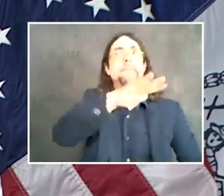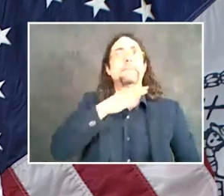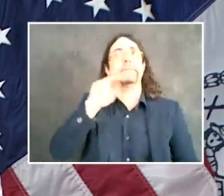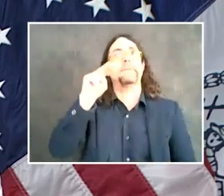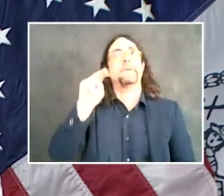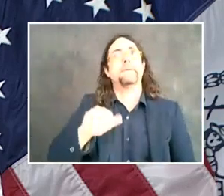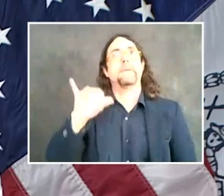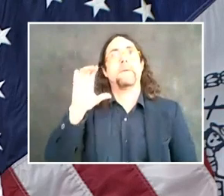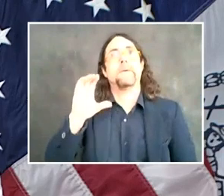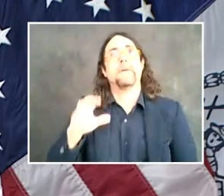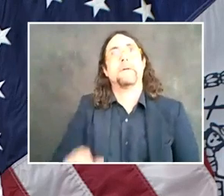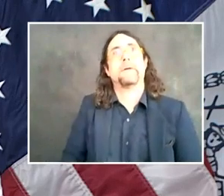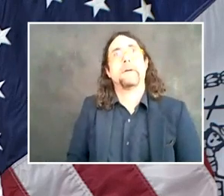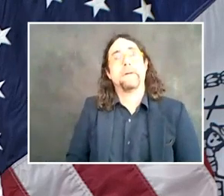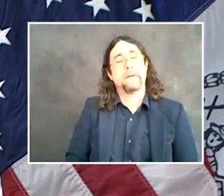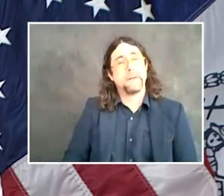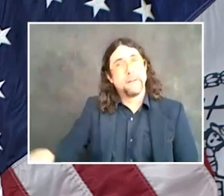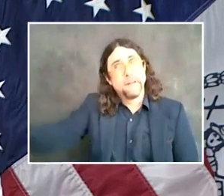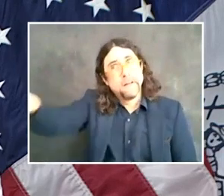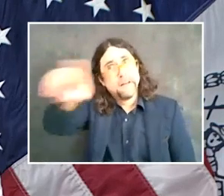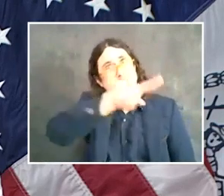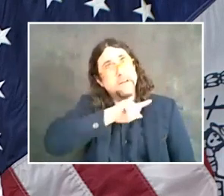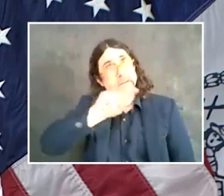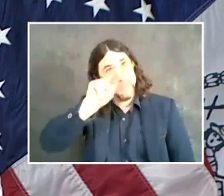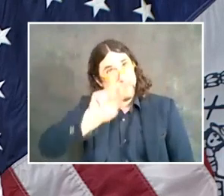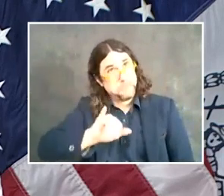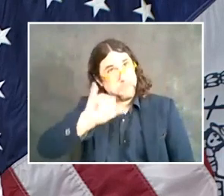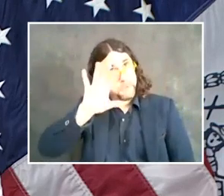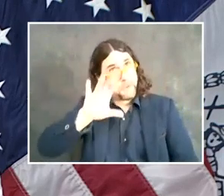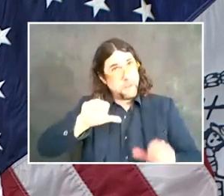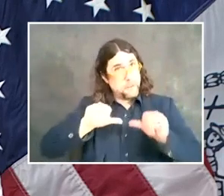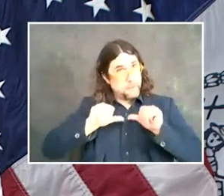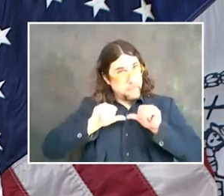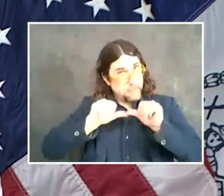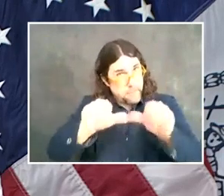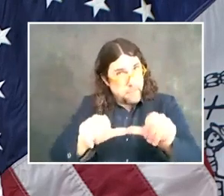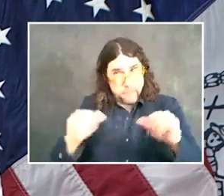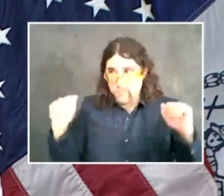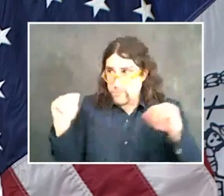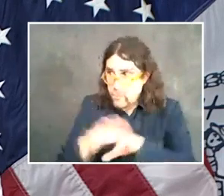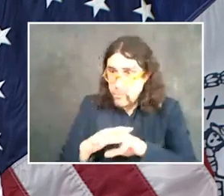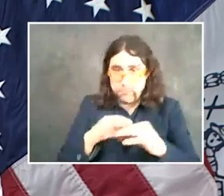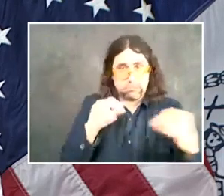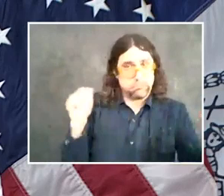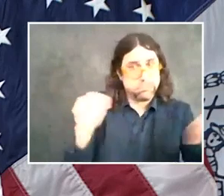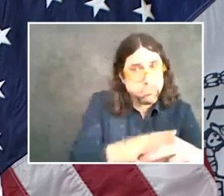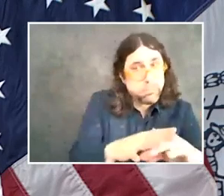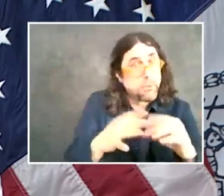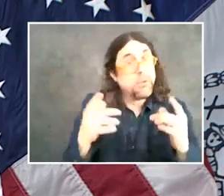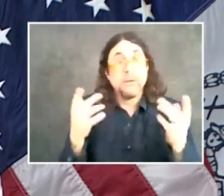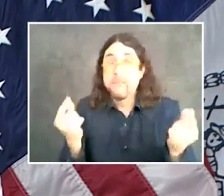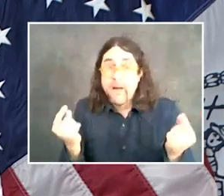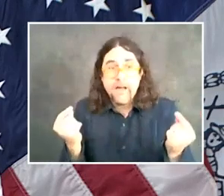COMMUNITY WILL DIE. AND THAT'S NOT SOMETHING TO GET